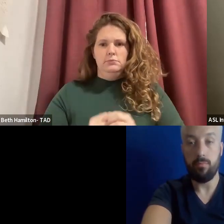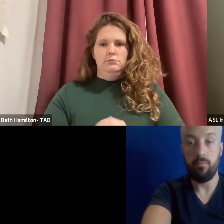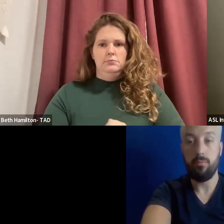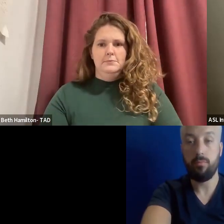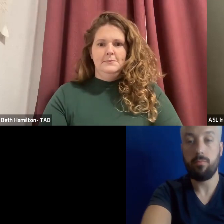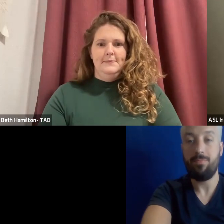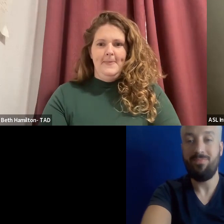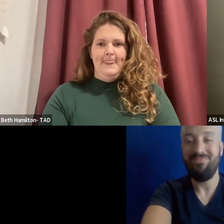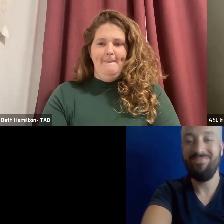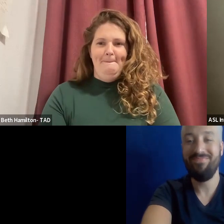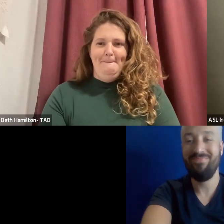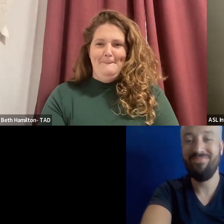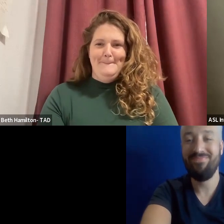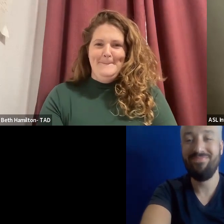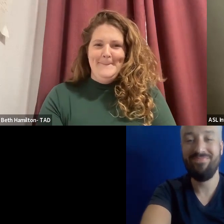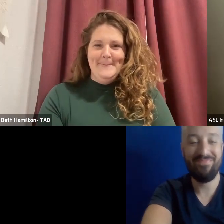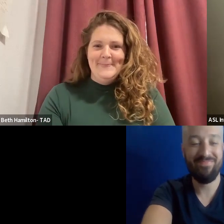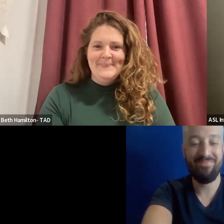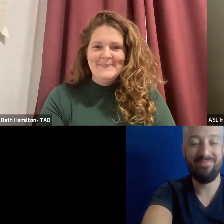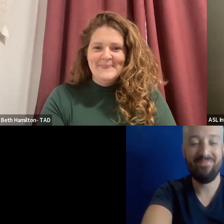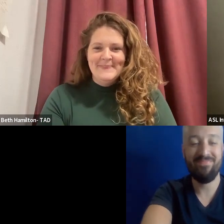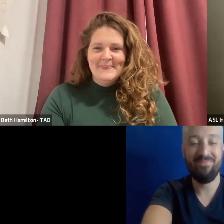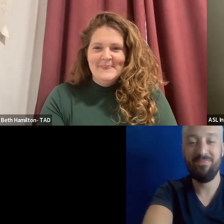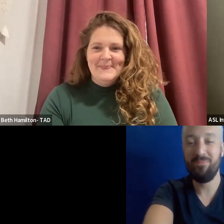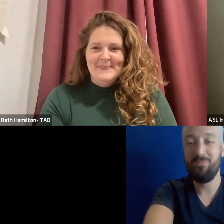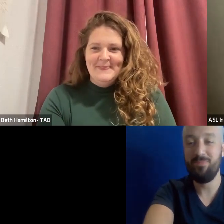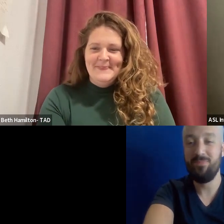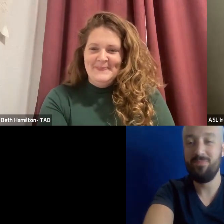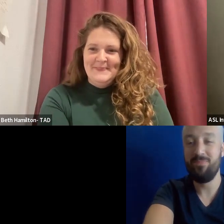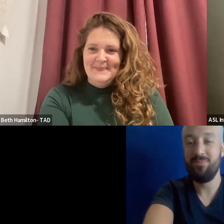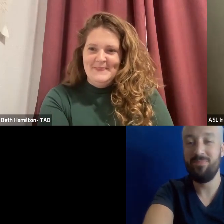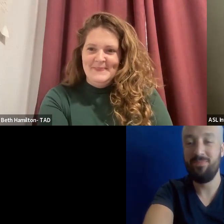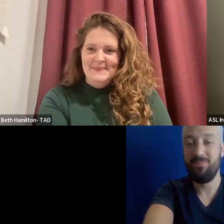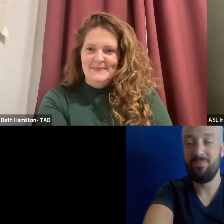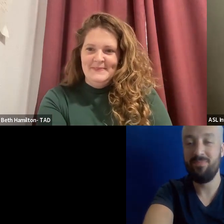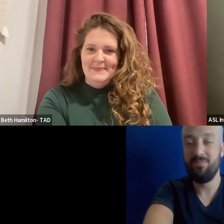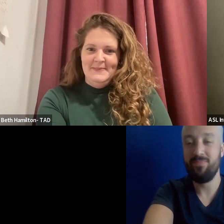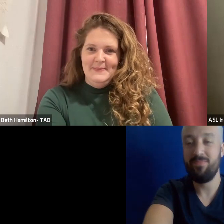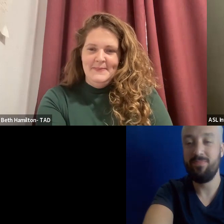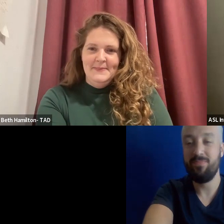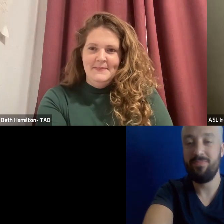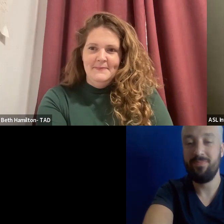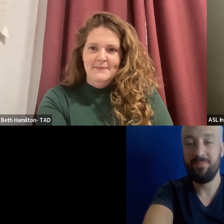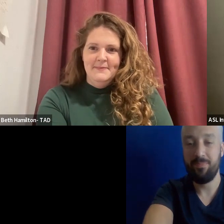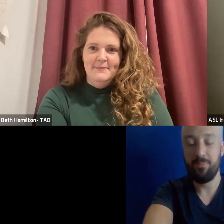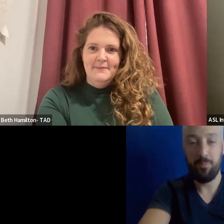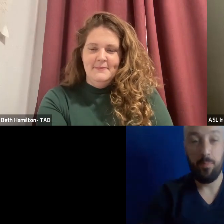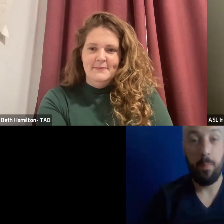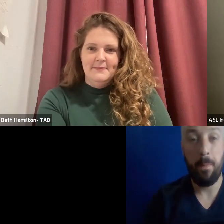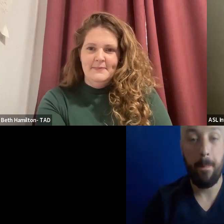childhood intervention, ECI, through health and human services. We have recognized that there are